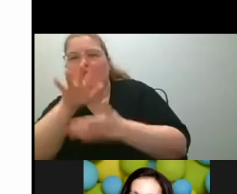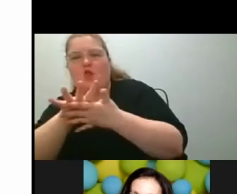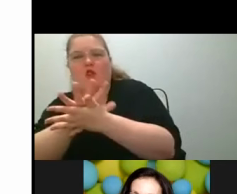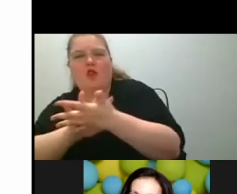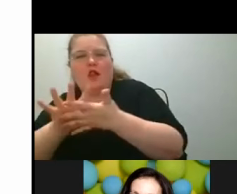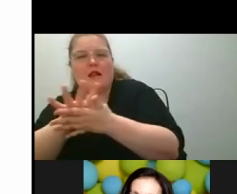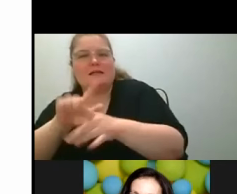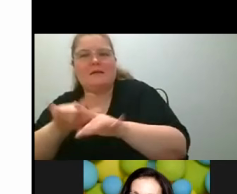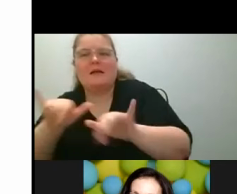I'm sorry.